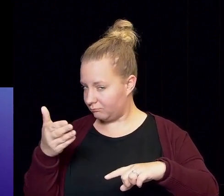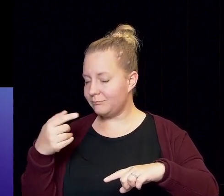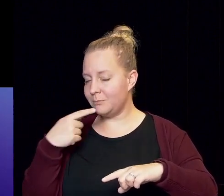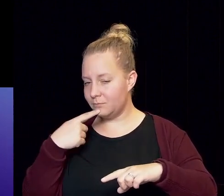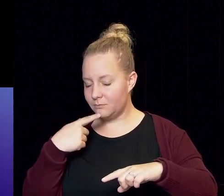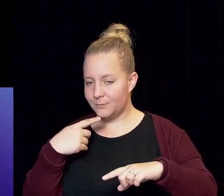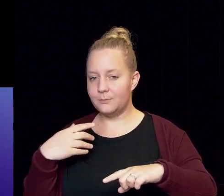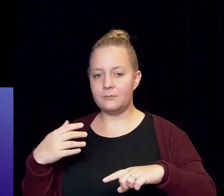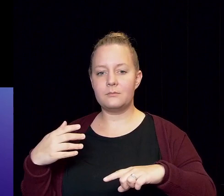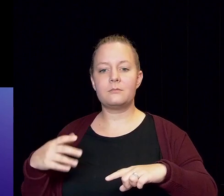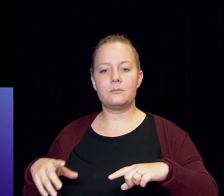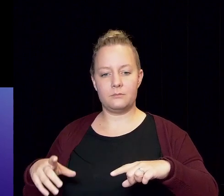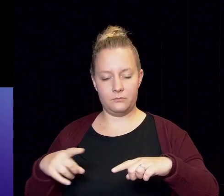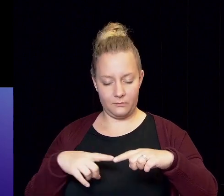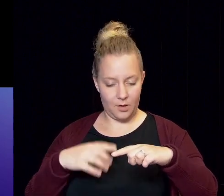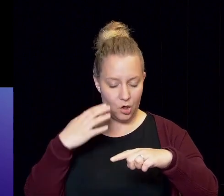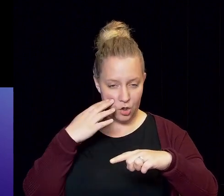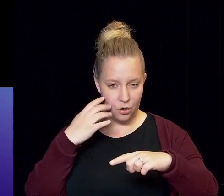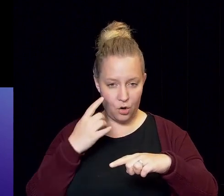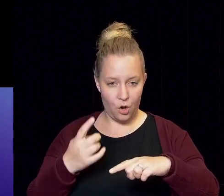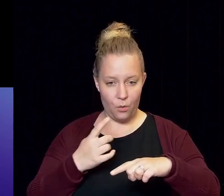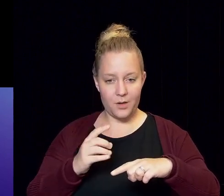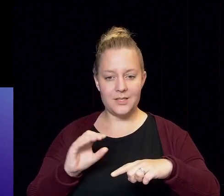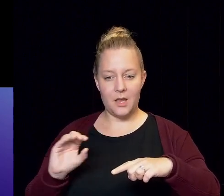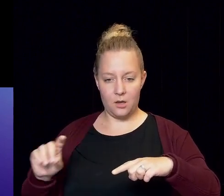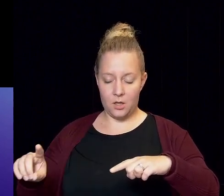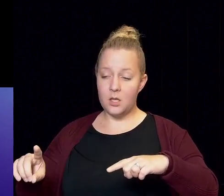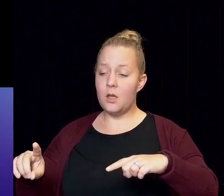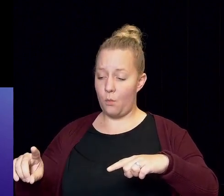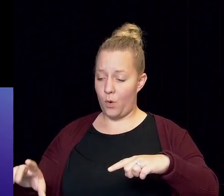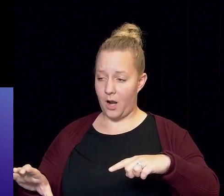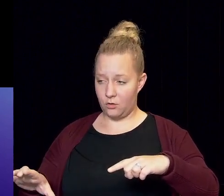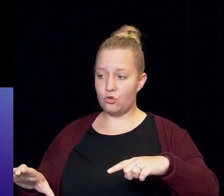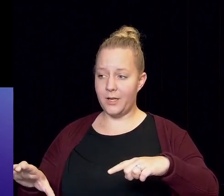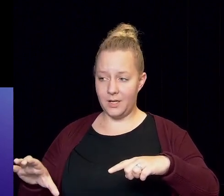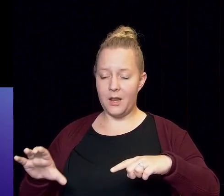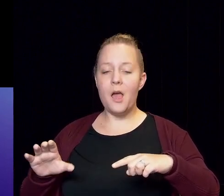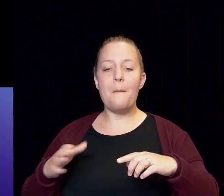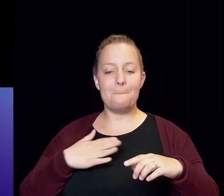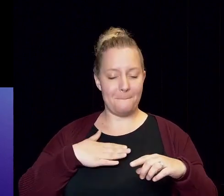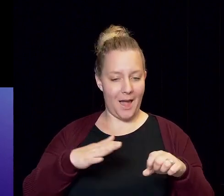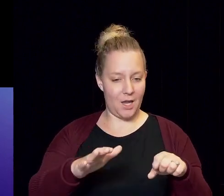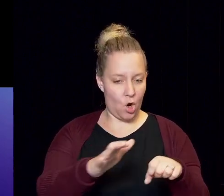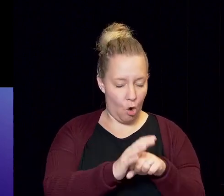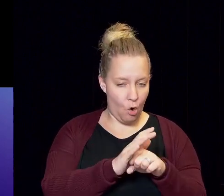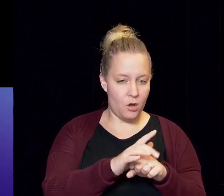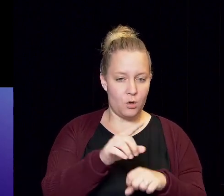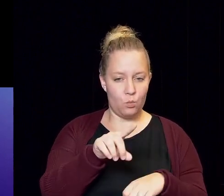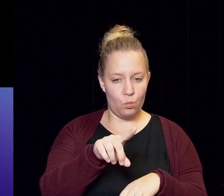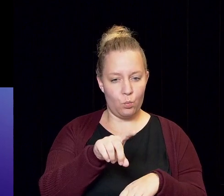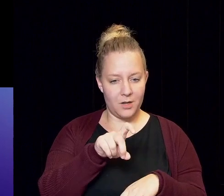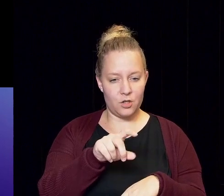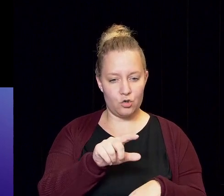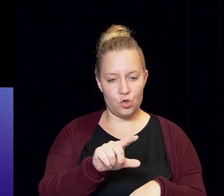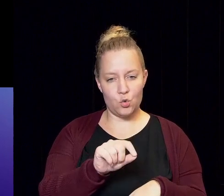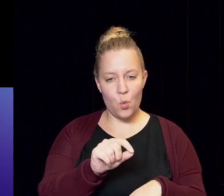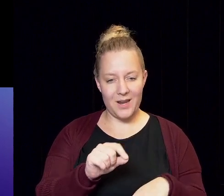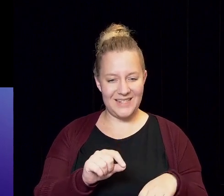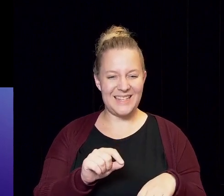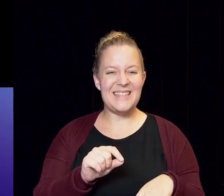And then, I know it's always my percent over 100. And then, my whole of 120, meaning 120 will go down